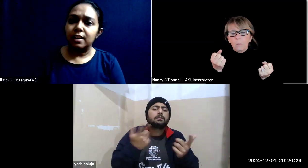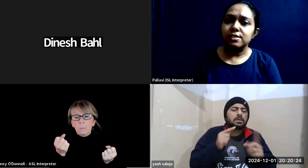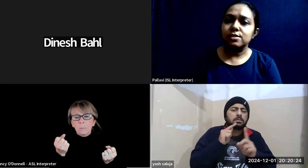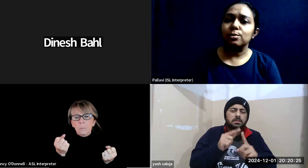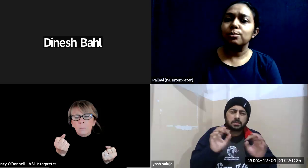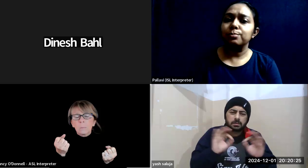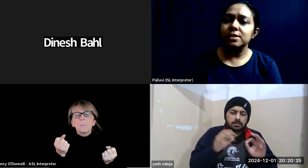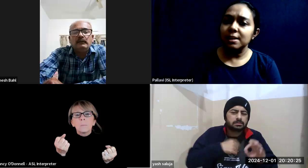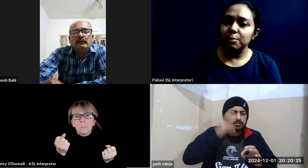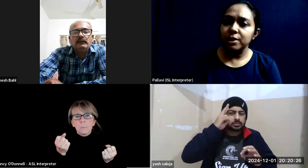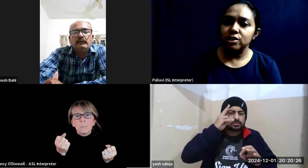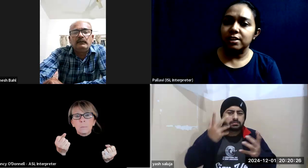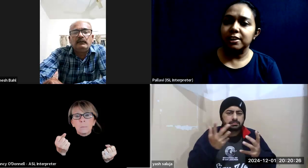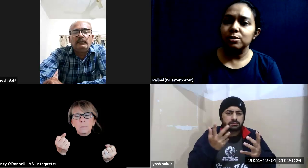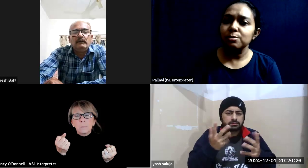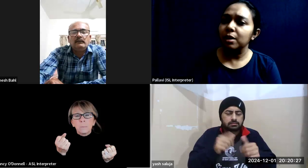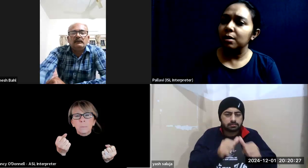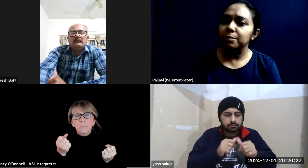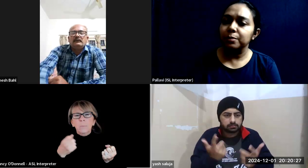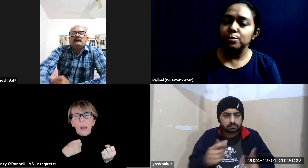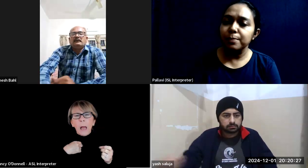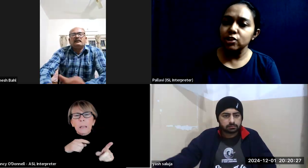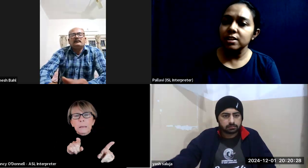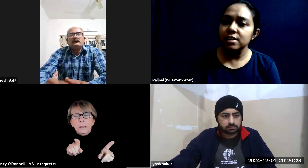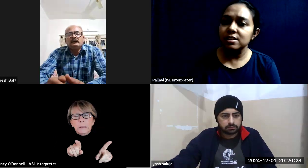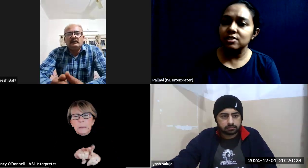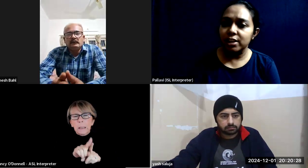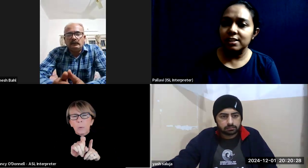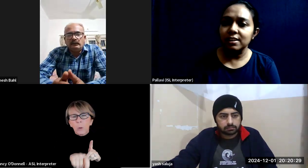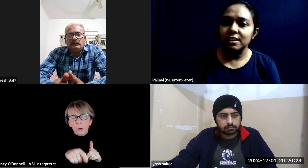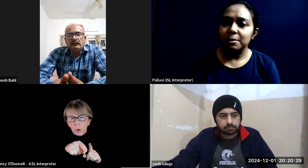Yeah, so the same question, like, you know, you mentioned that it's genetic.